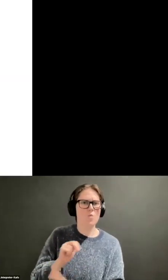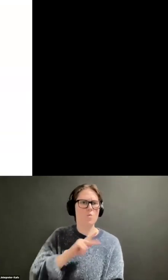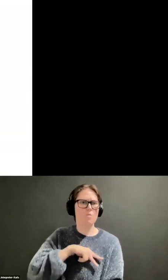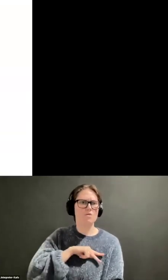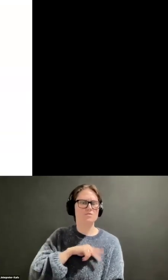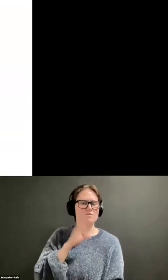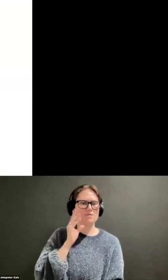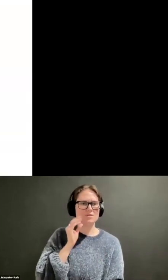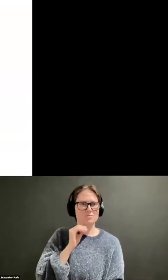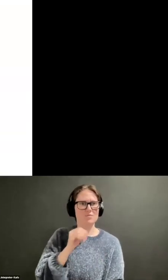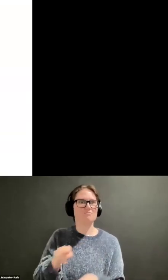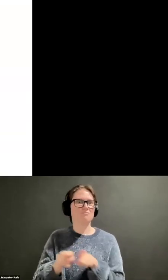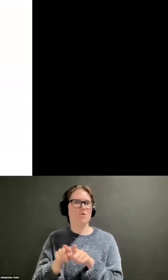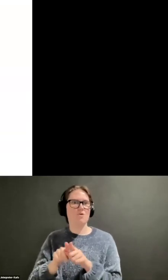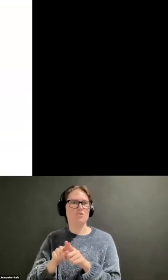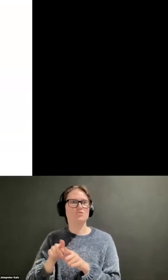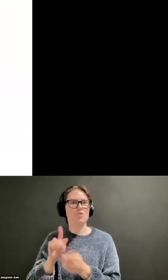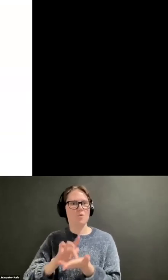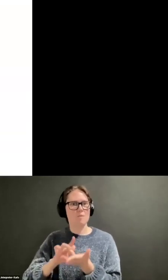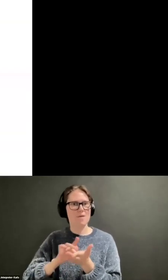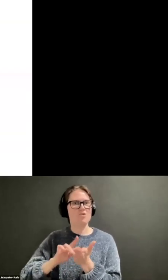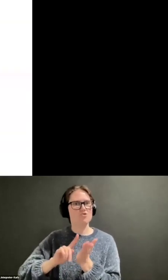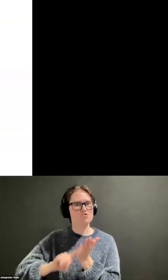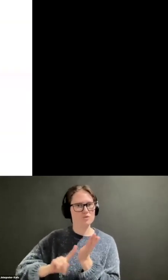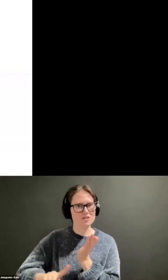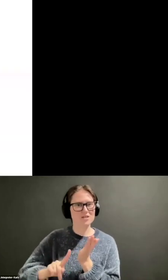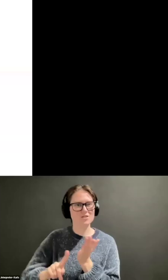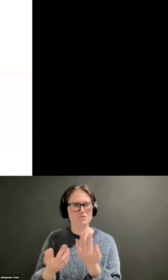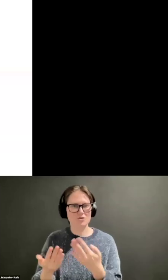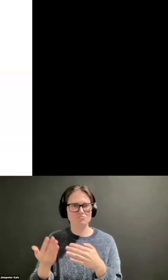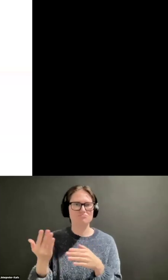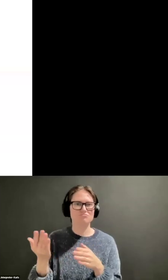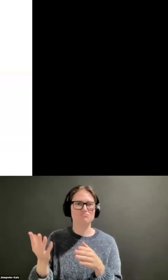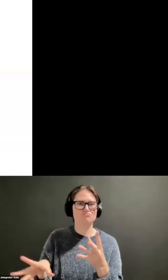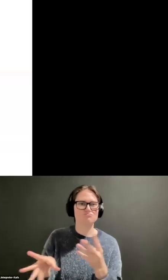perspective on disability life and identity,